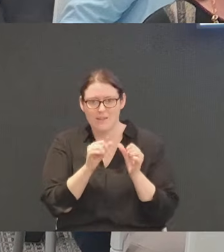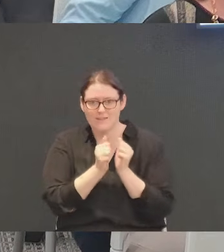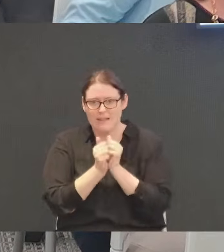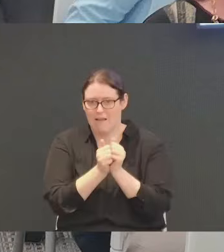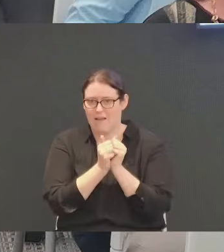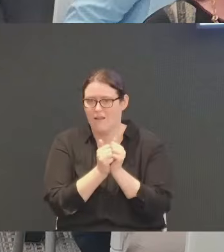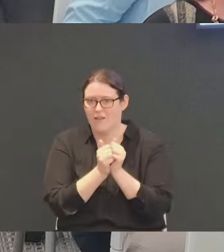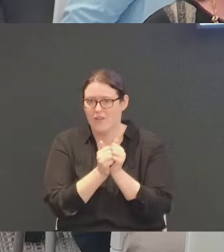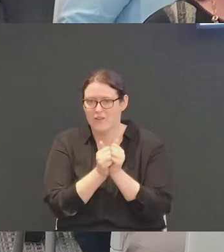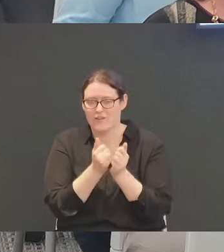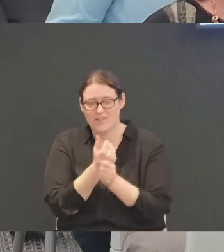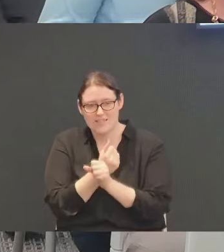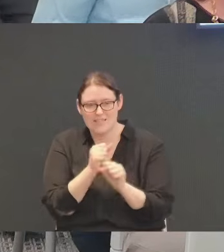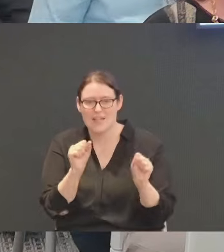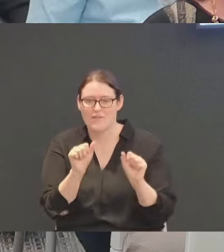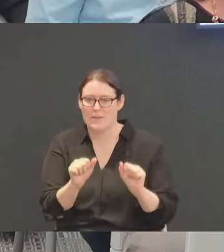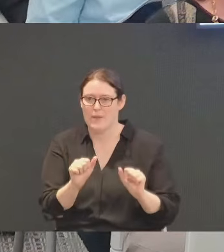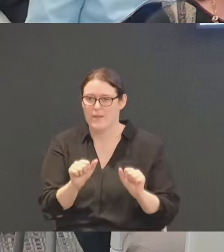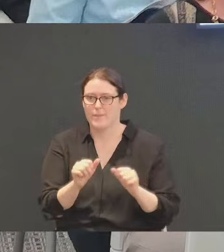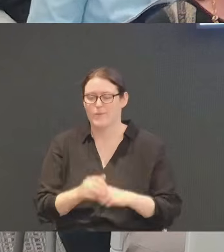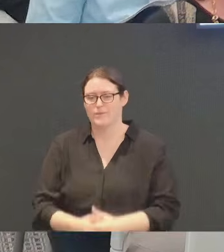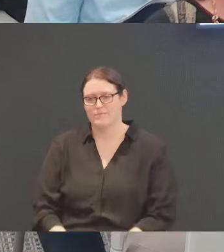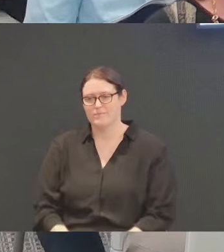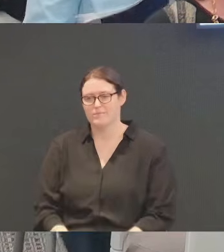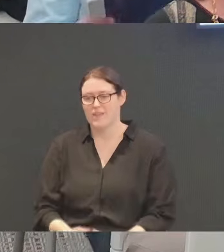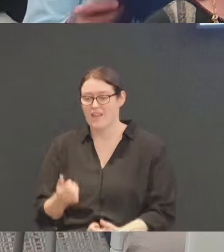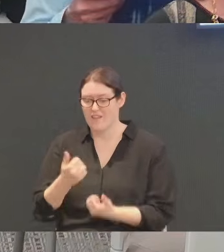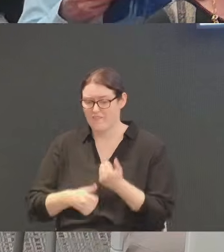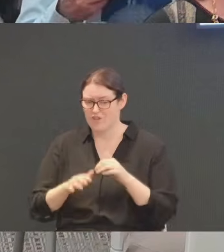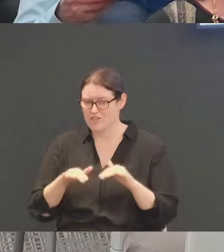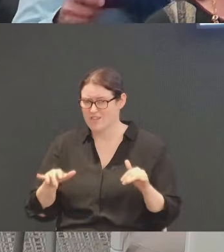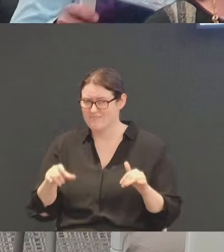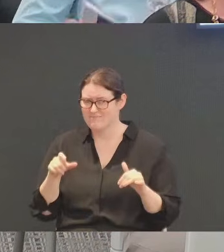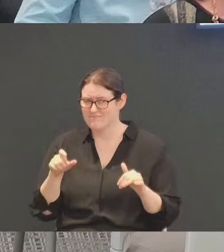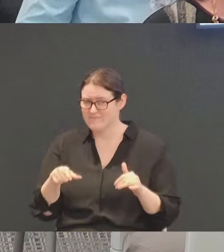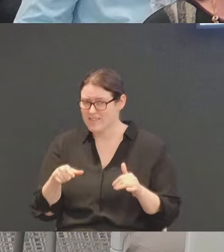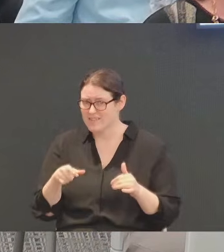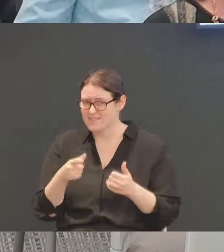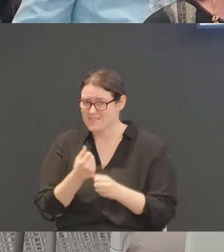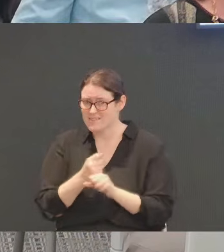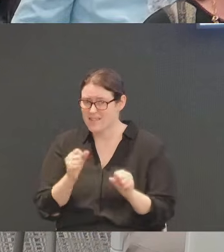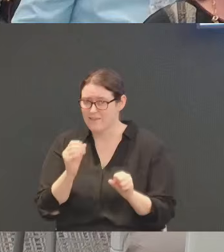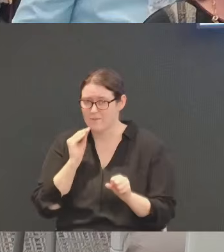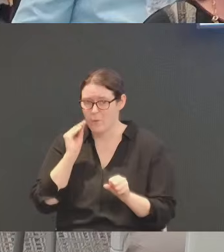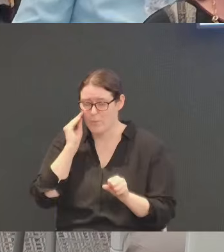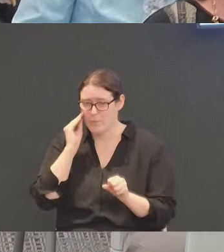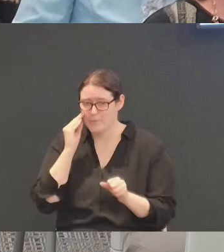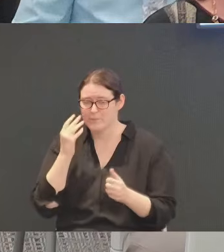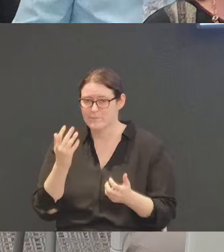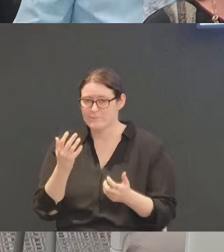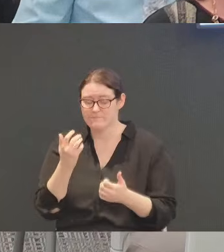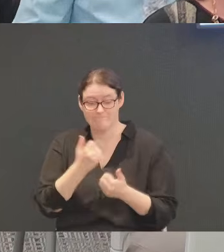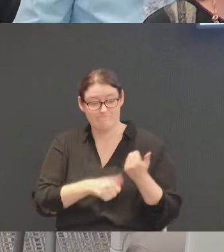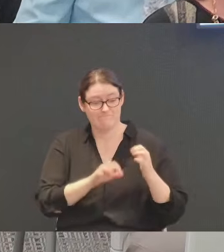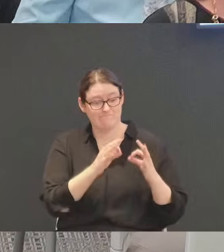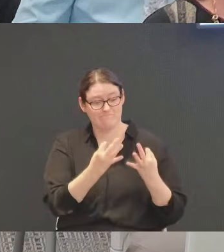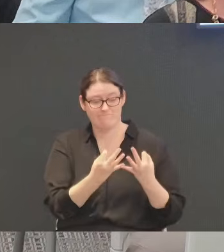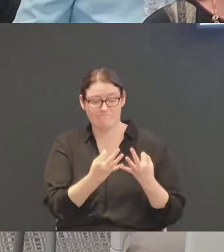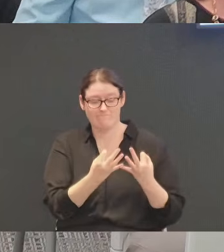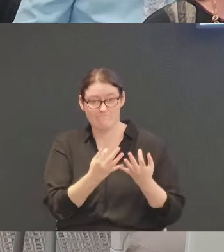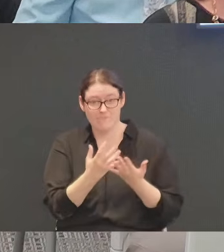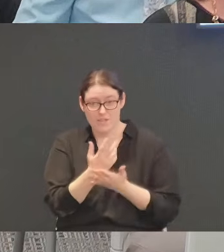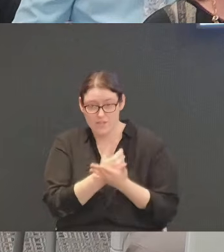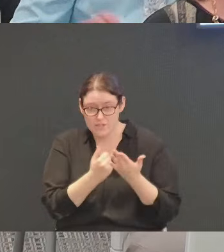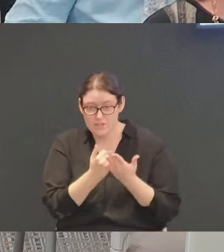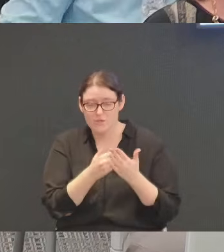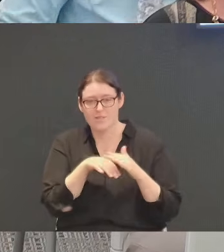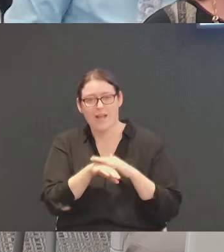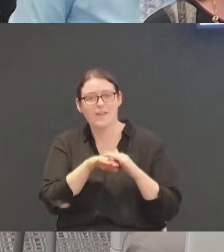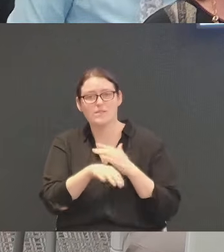as possible. Every child deserves a safe home. Every family deserves access to support during